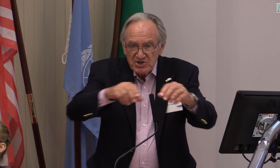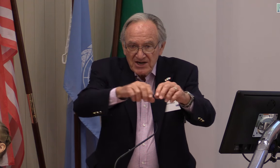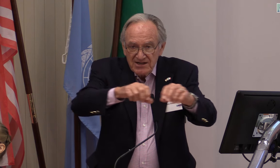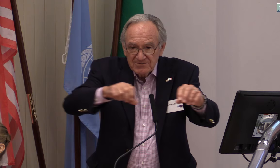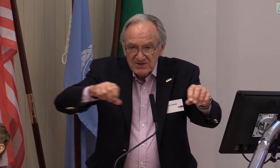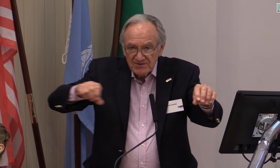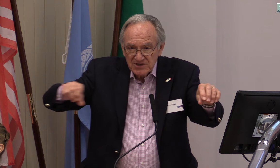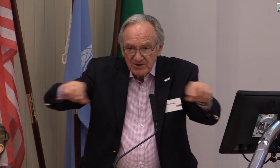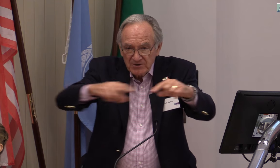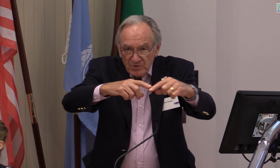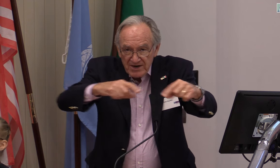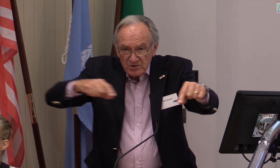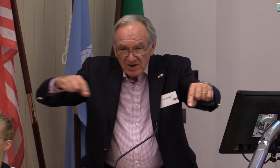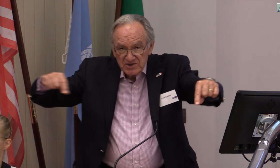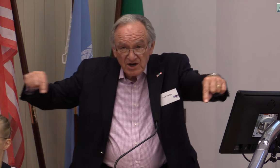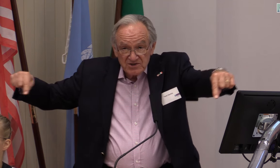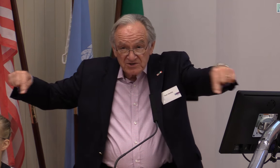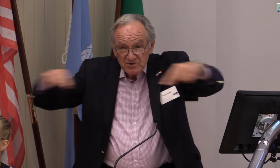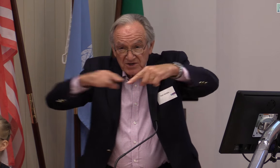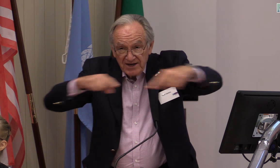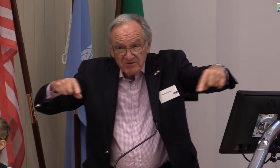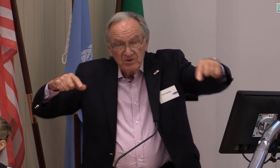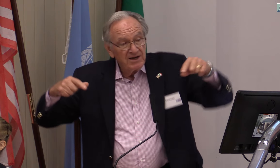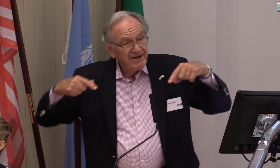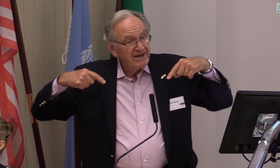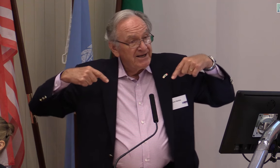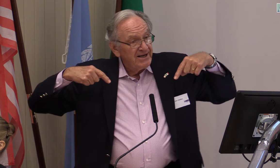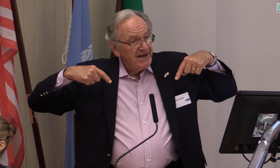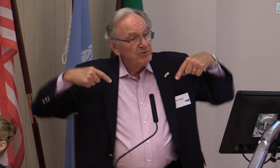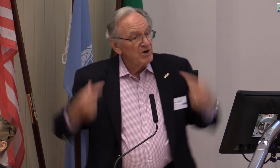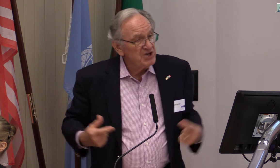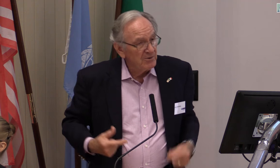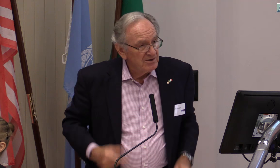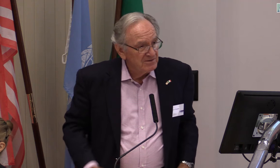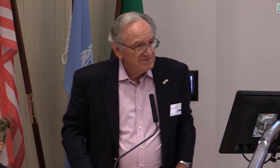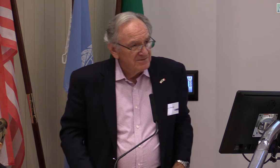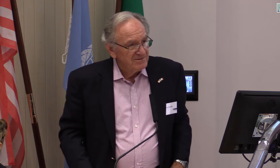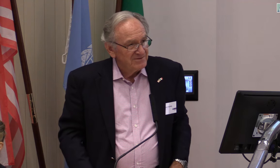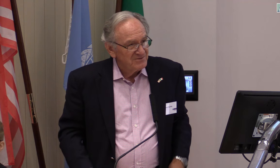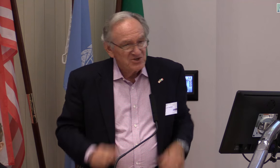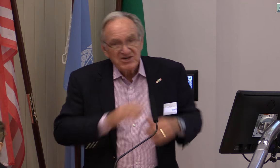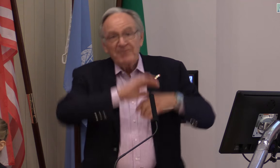they chained themselves together right across Constitution Avenue at rush hour. Stopped